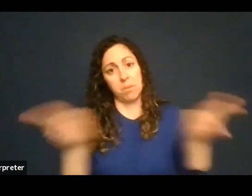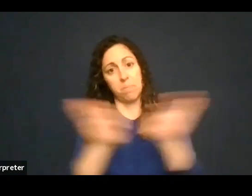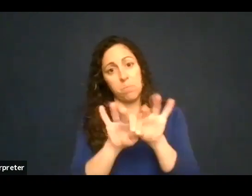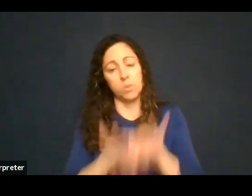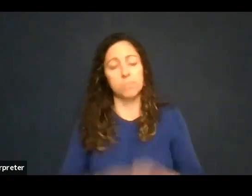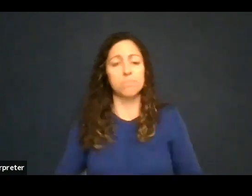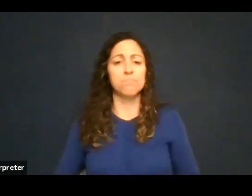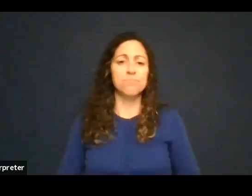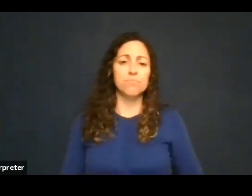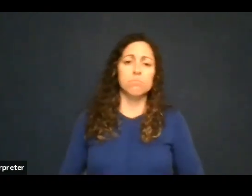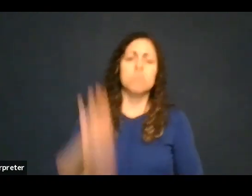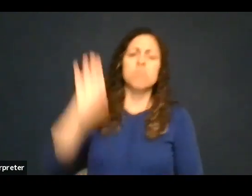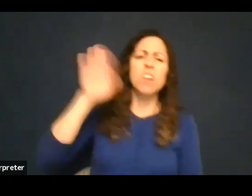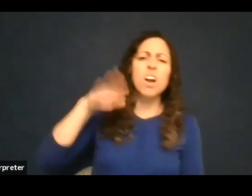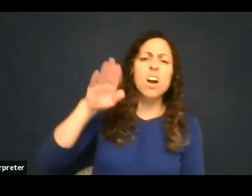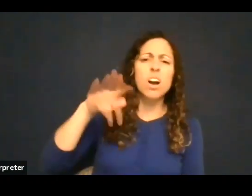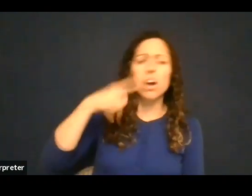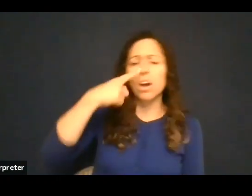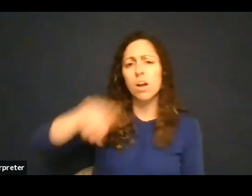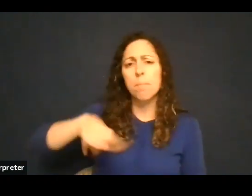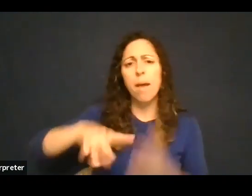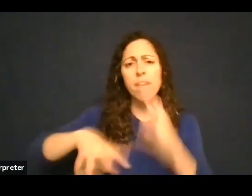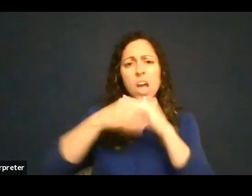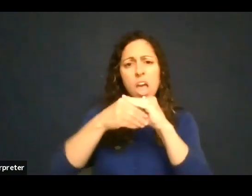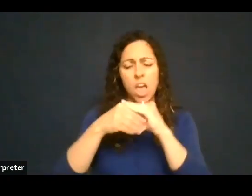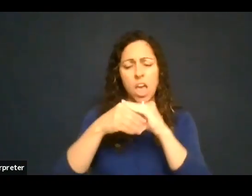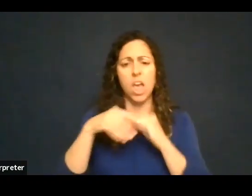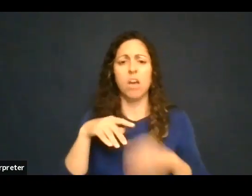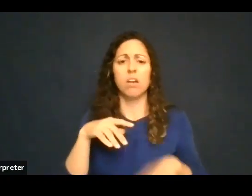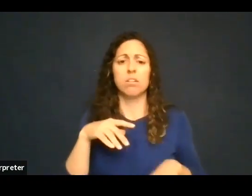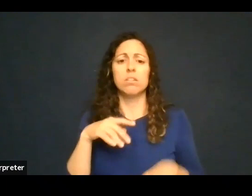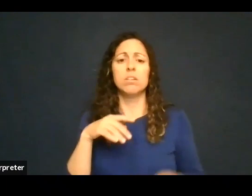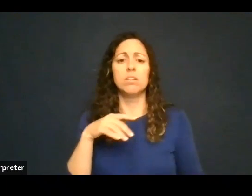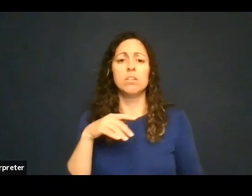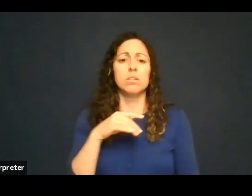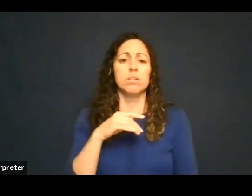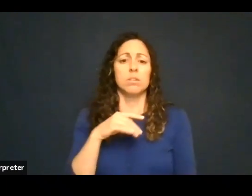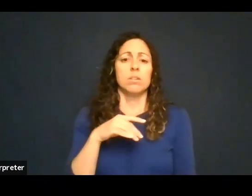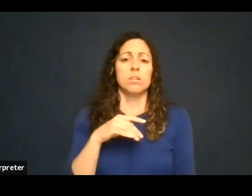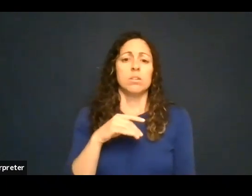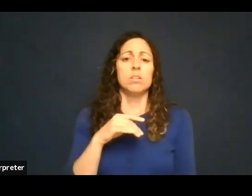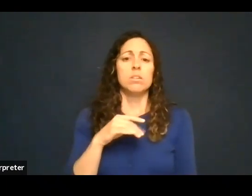I just might add to the current research for Usher 3,